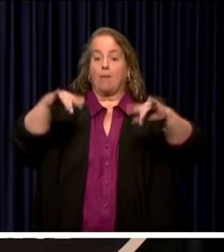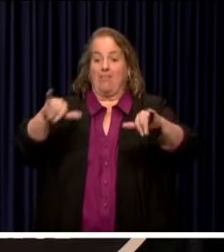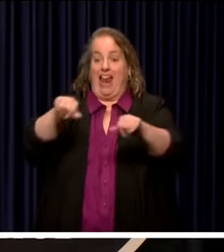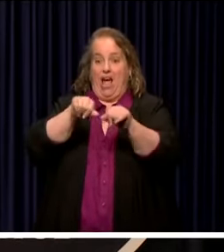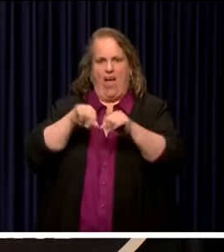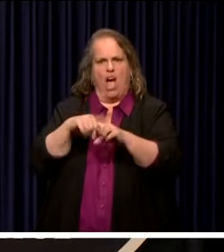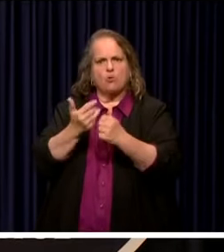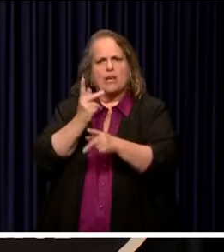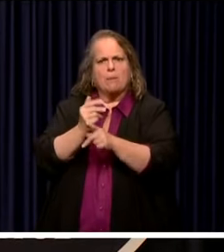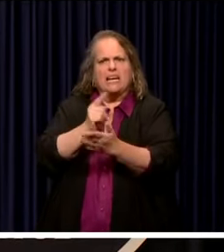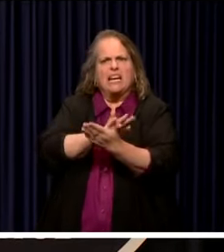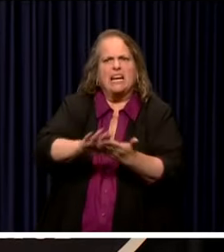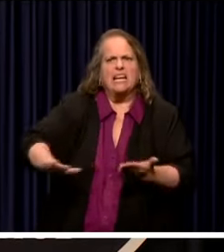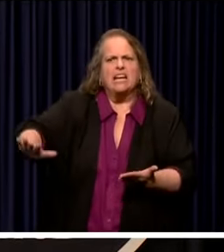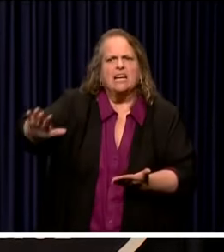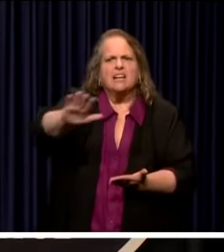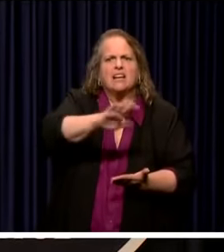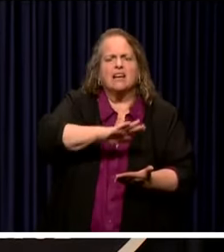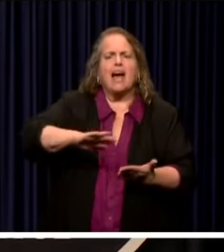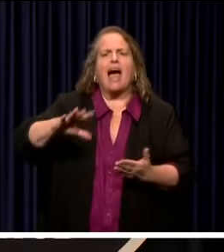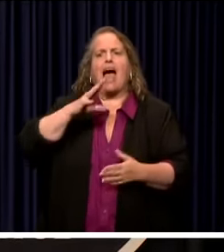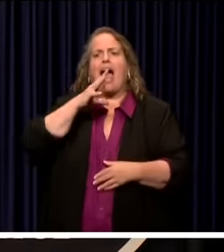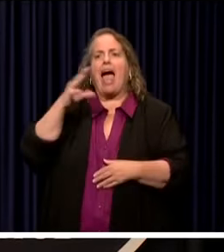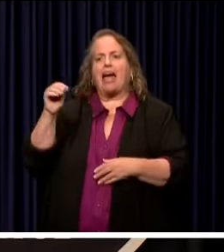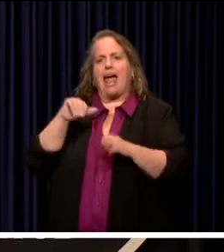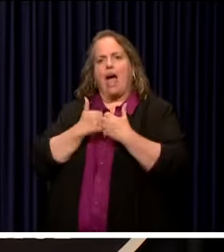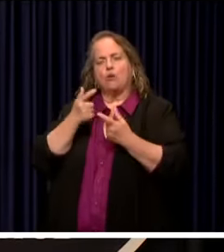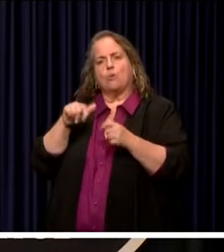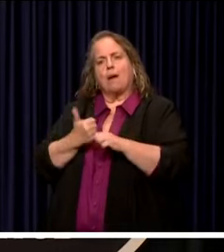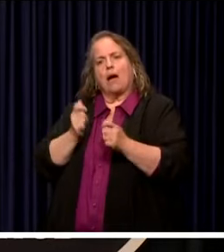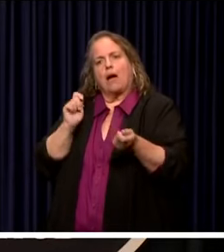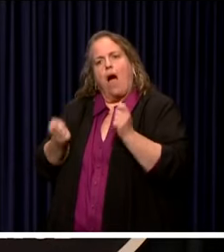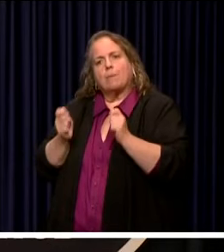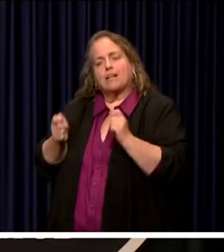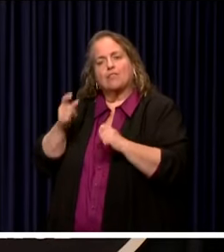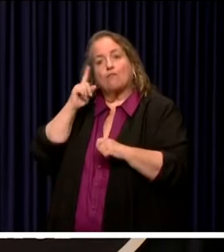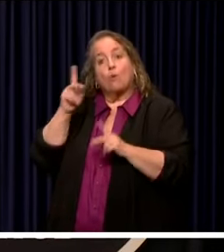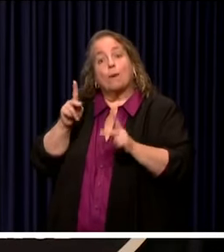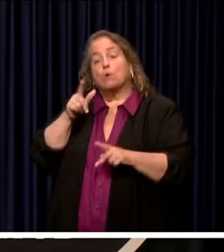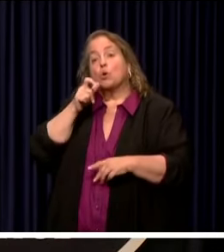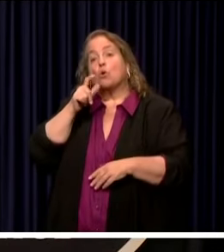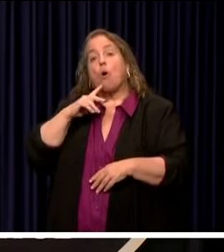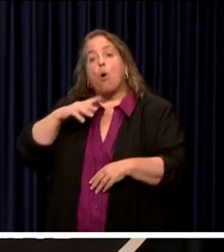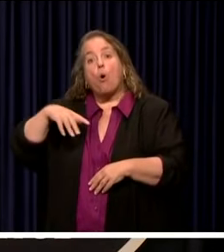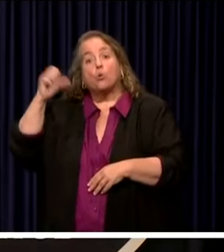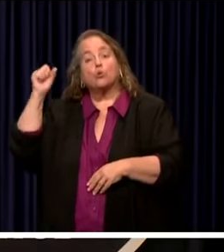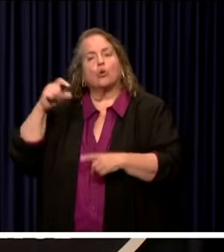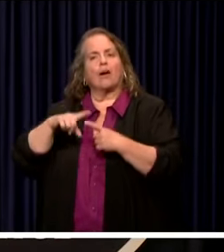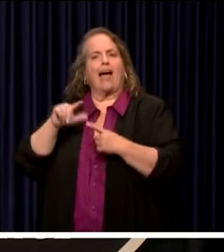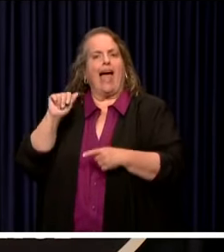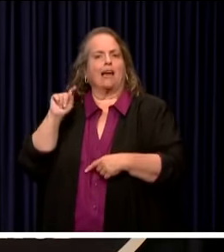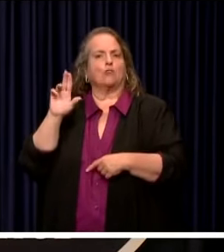WE WANT TO COME UP WI A REALLY GOOD PLAN THAT'S WORKABLE. HE HAS HIT SOME OF THE REALLY